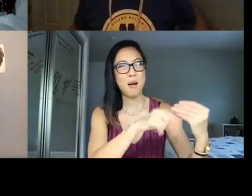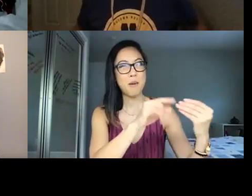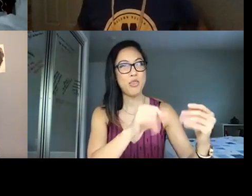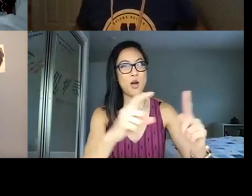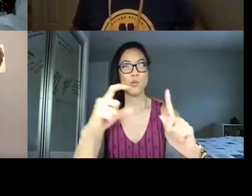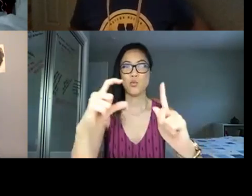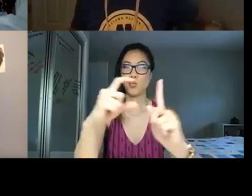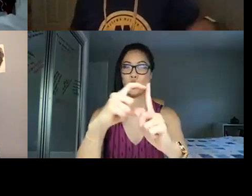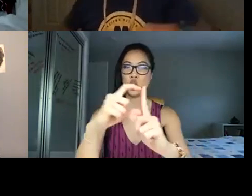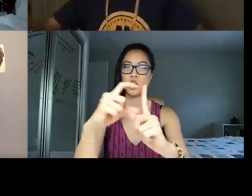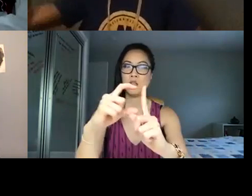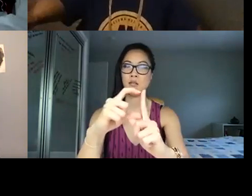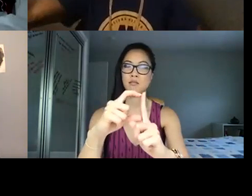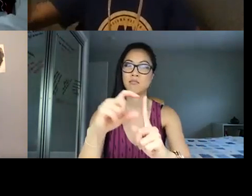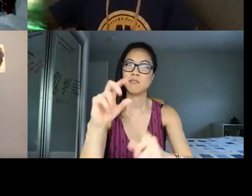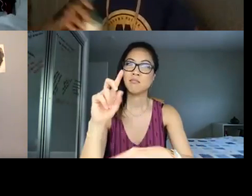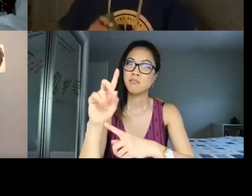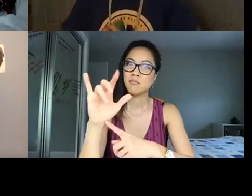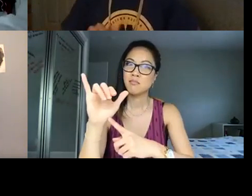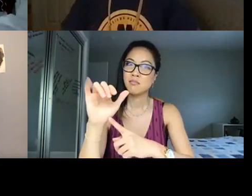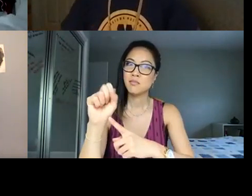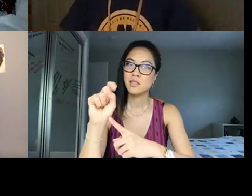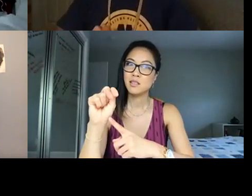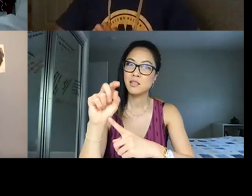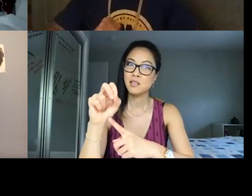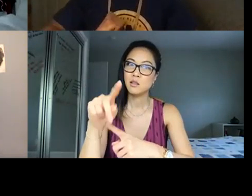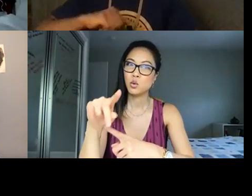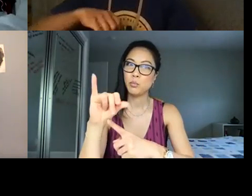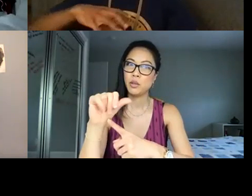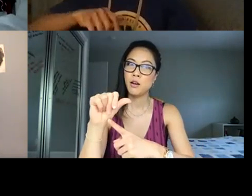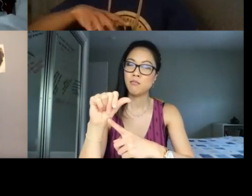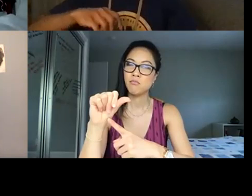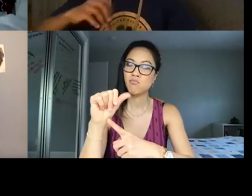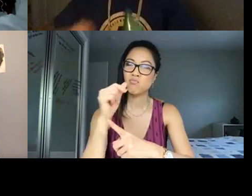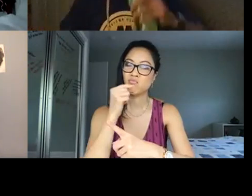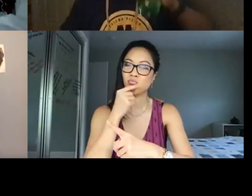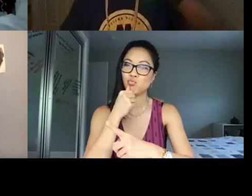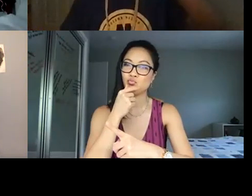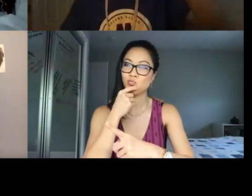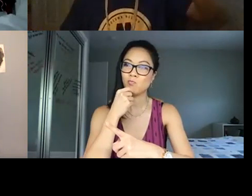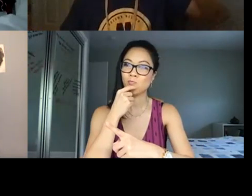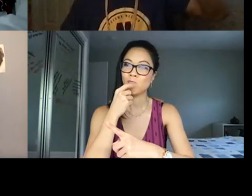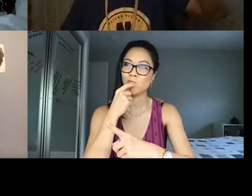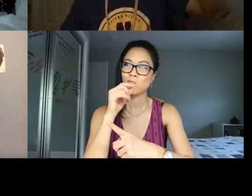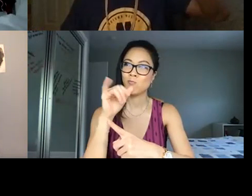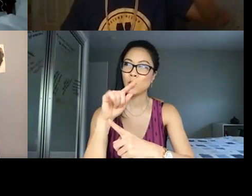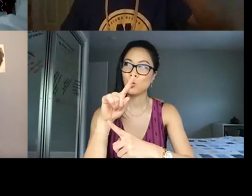of the dystopia how I'm understanding it is that a lot of